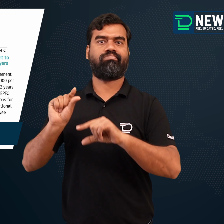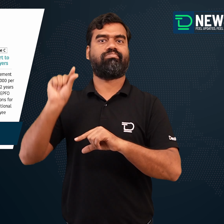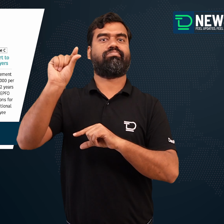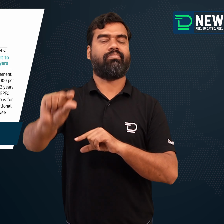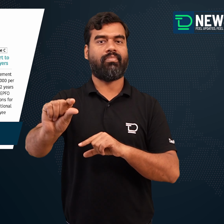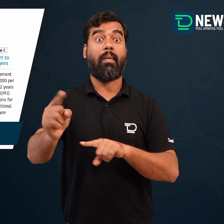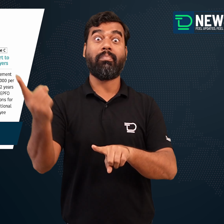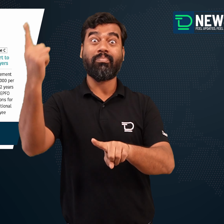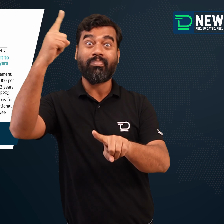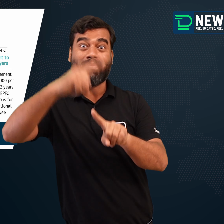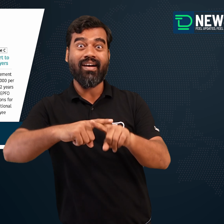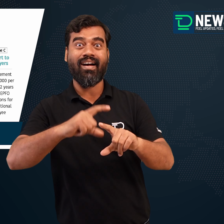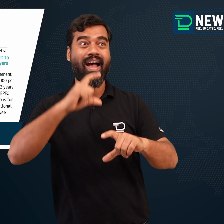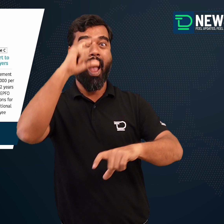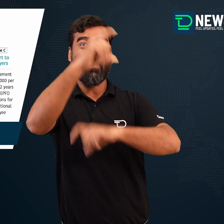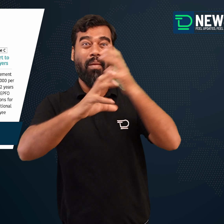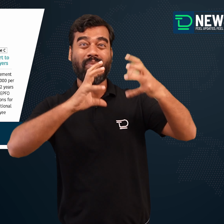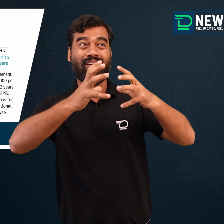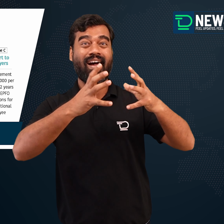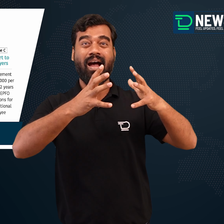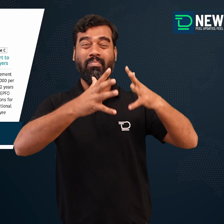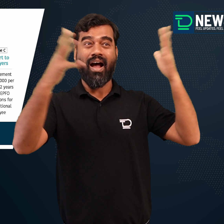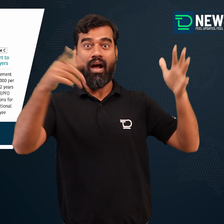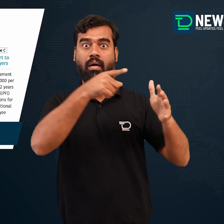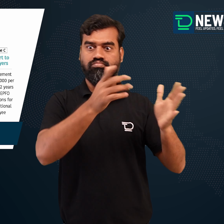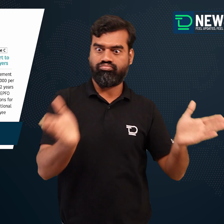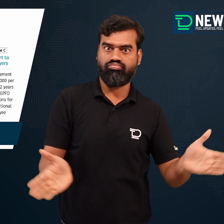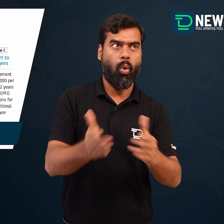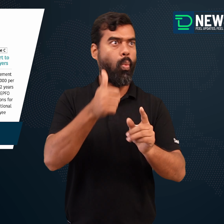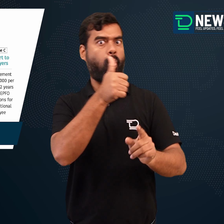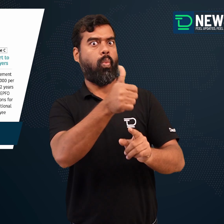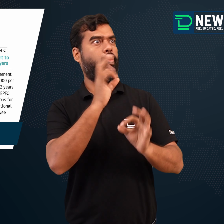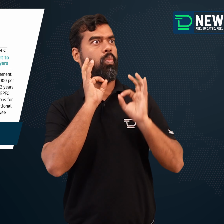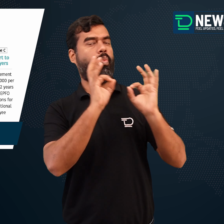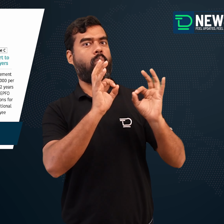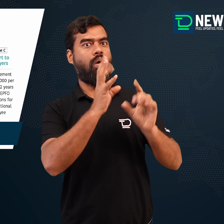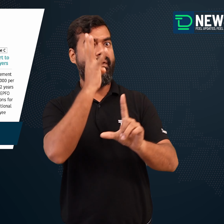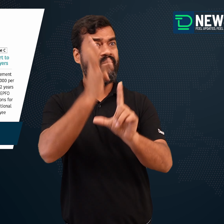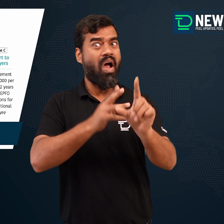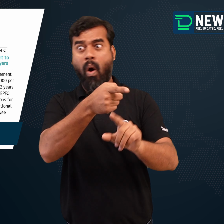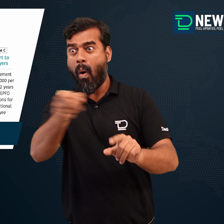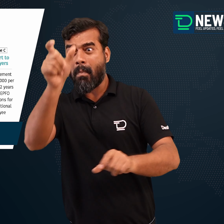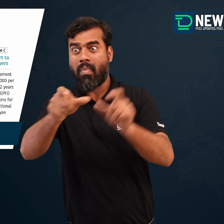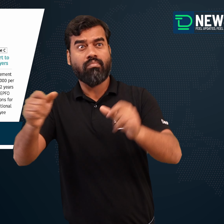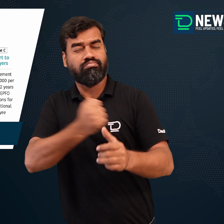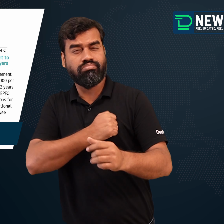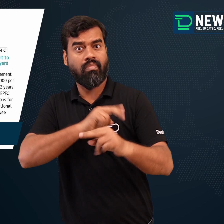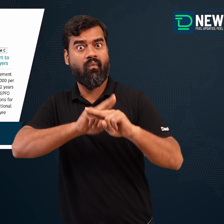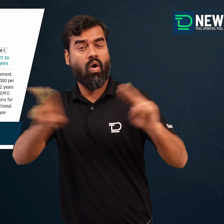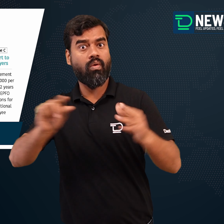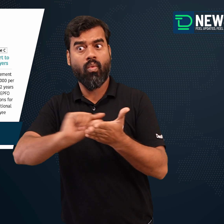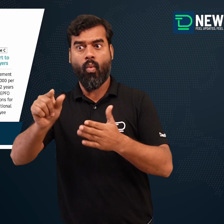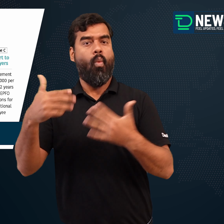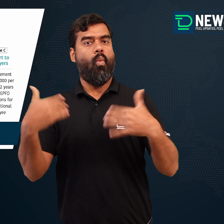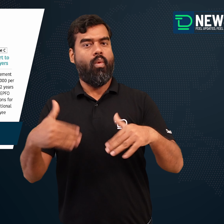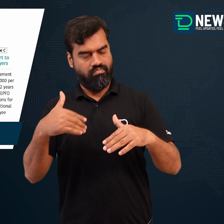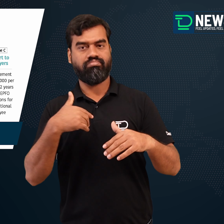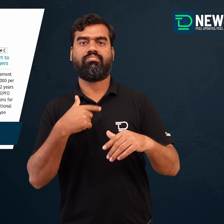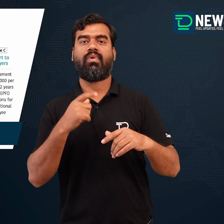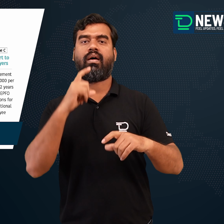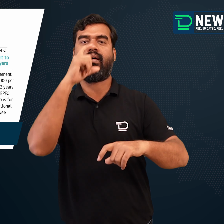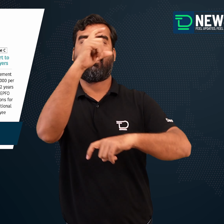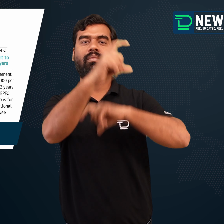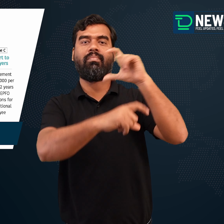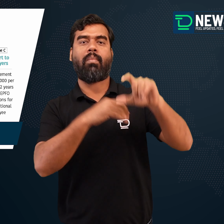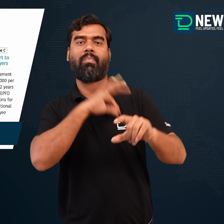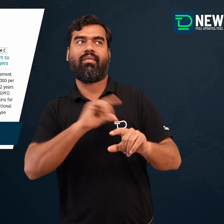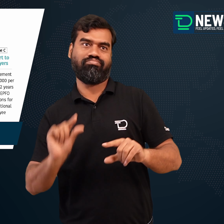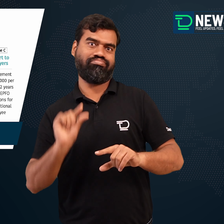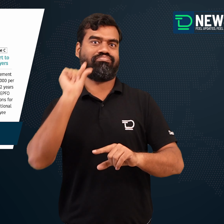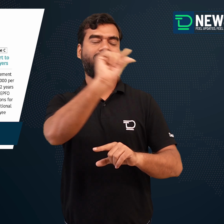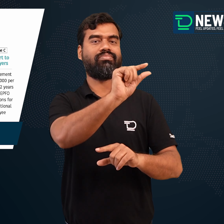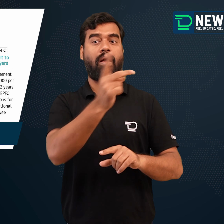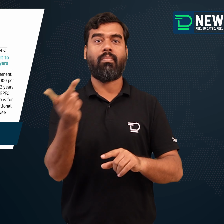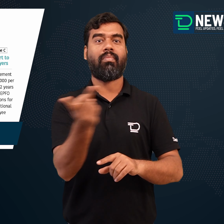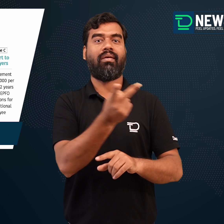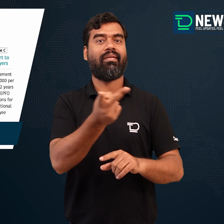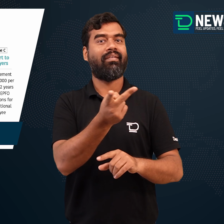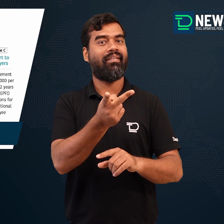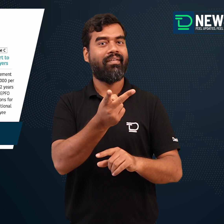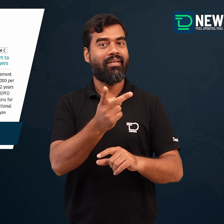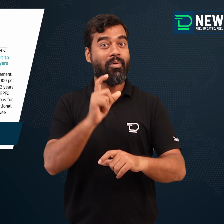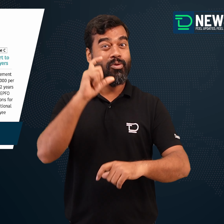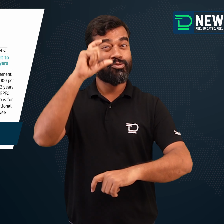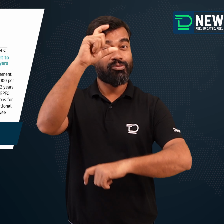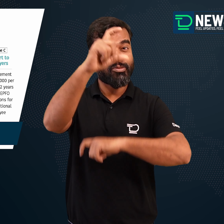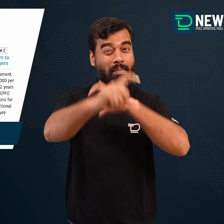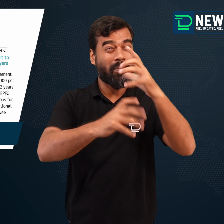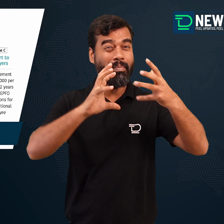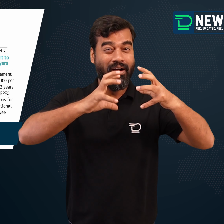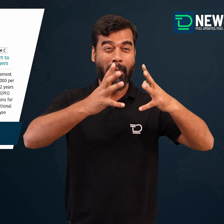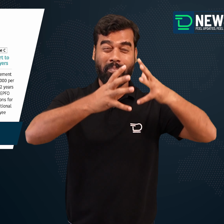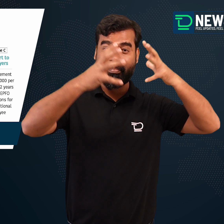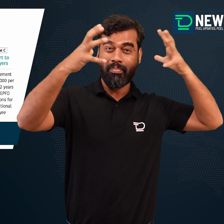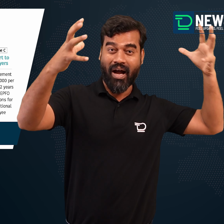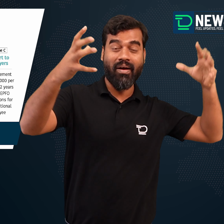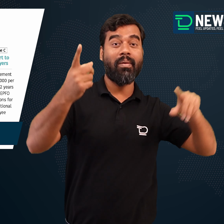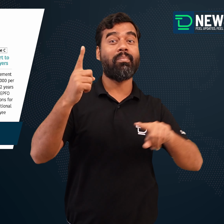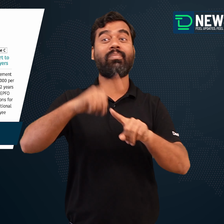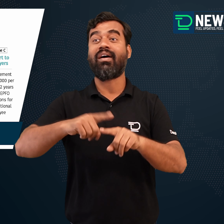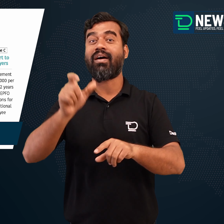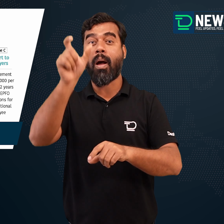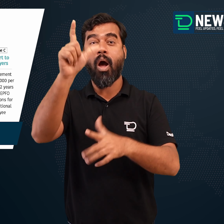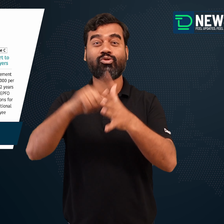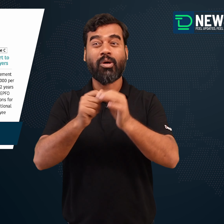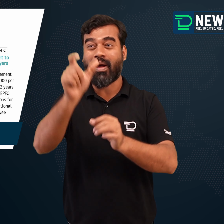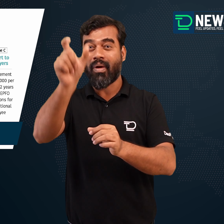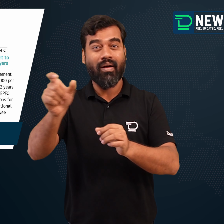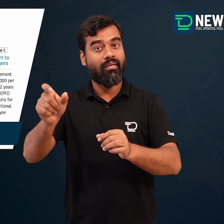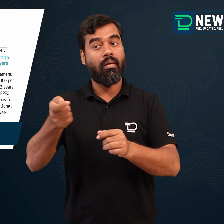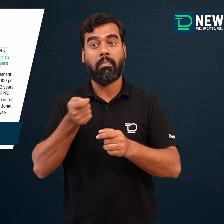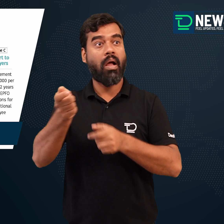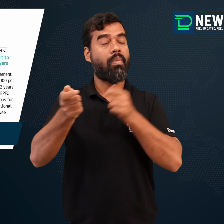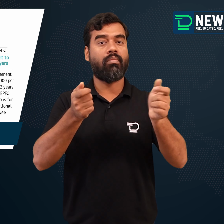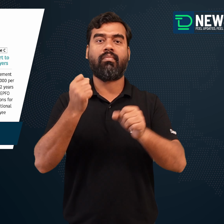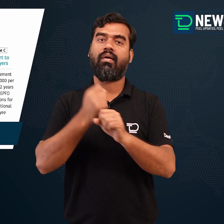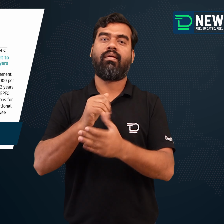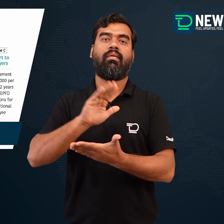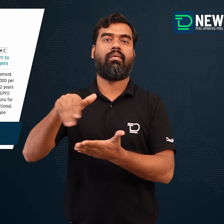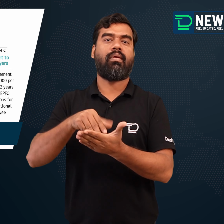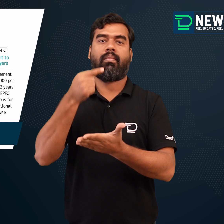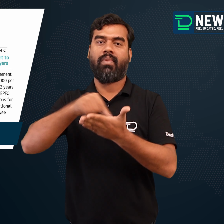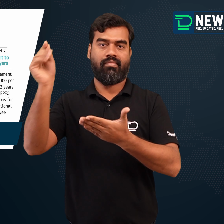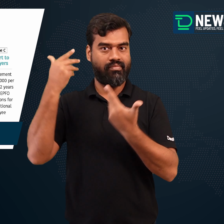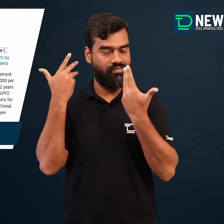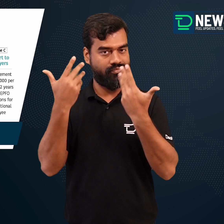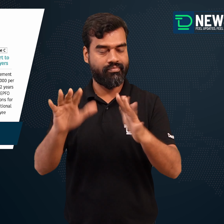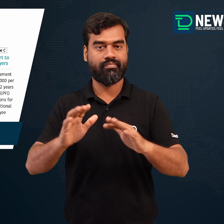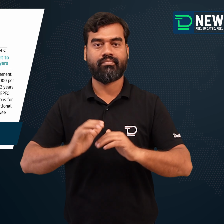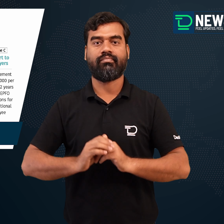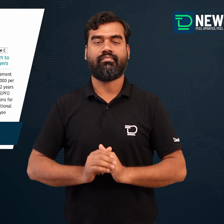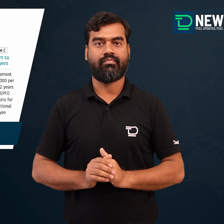both the employee and the employer will get some amount as encouragement.